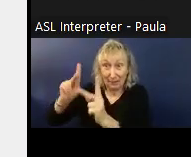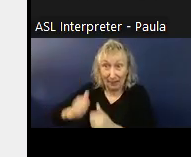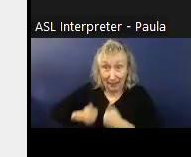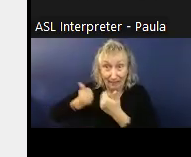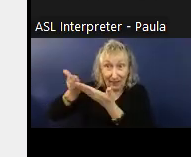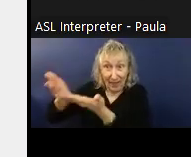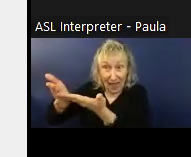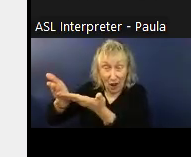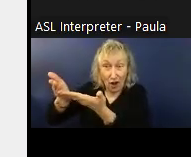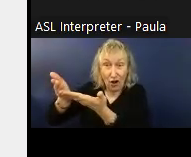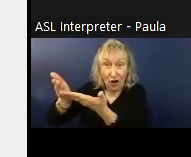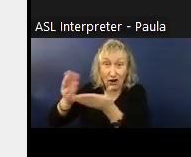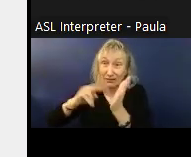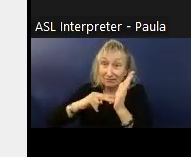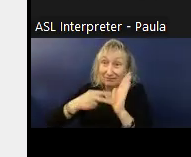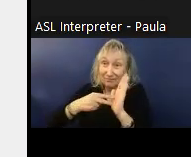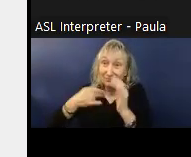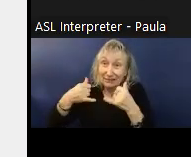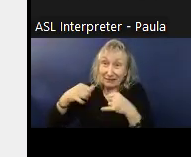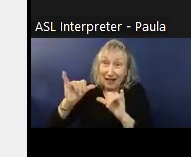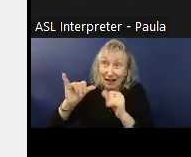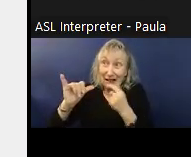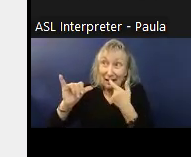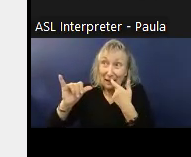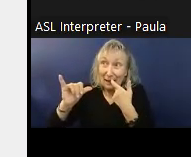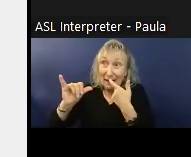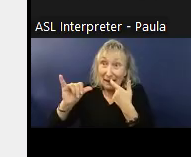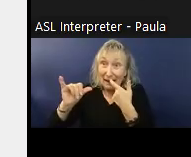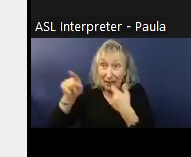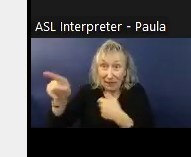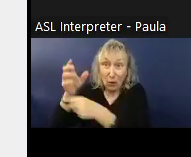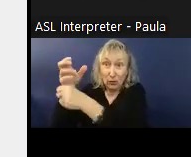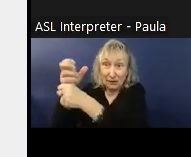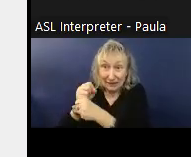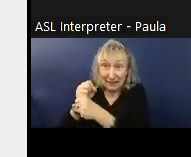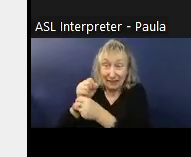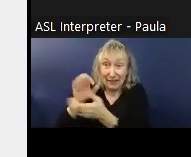somebody who receives Medicaid funded services from an enrolled provider.